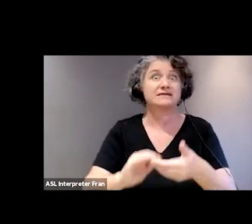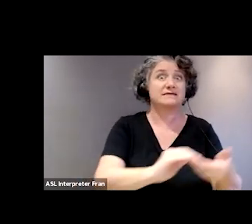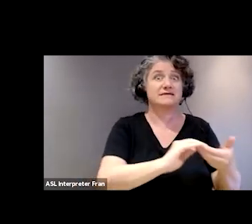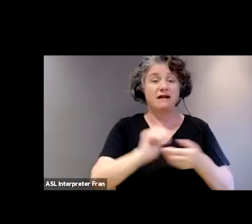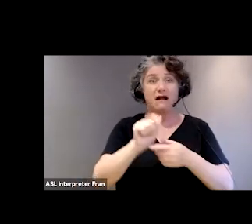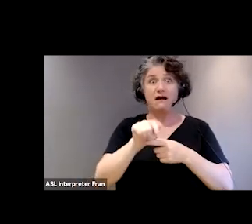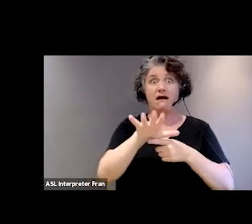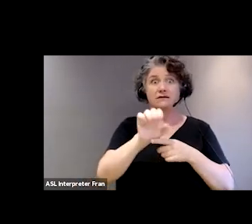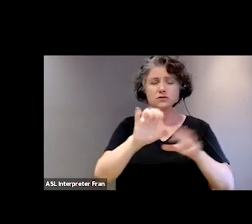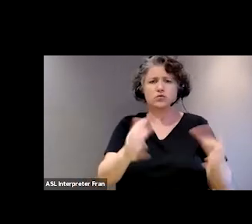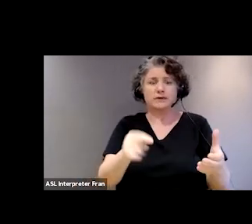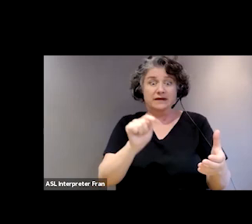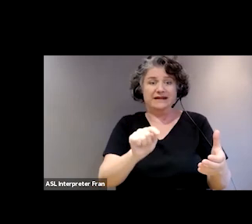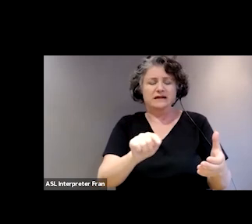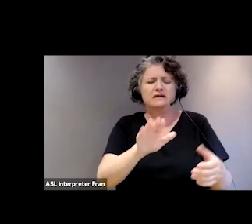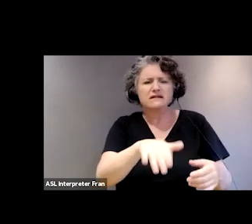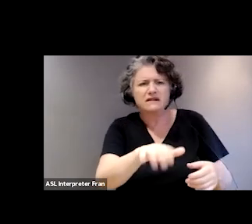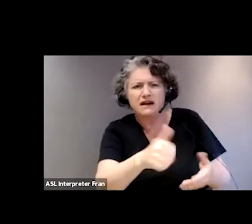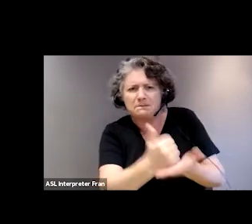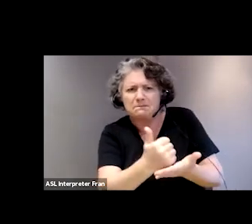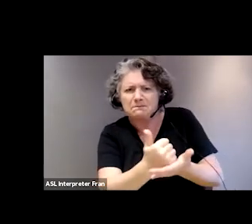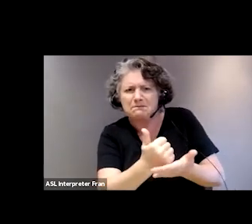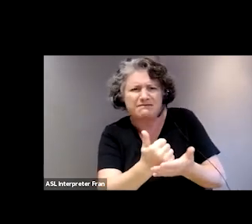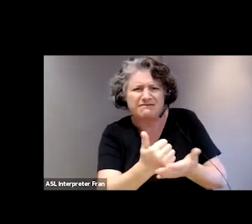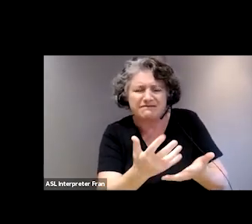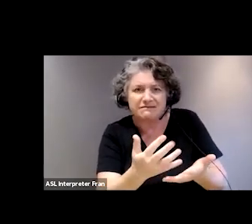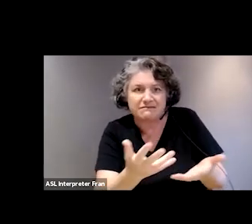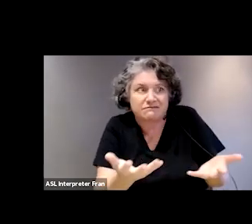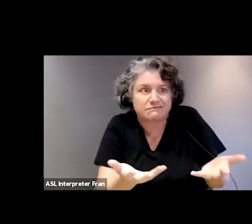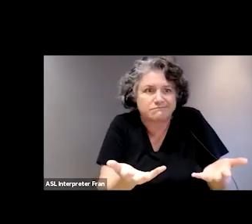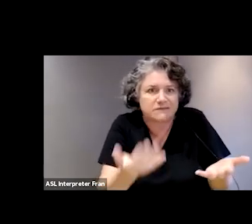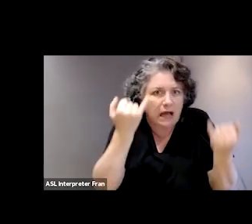There is no date of birth, no other information. It is just the small card. I don't know,